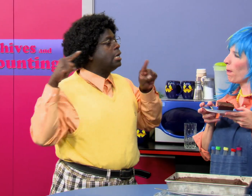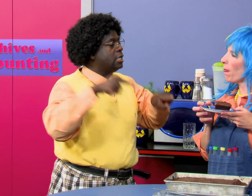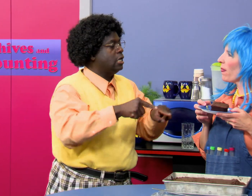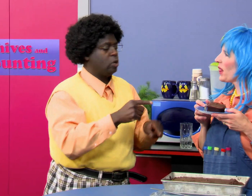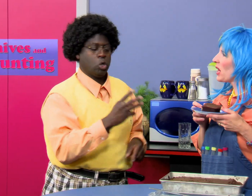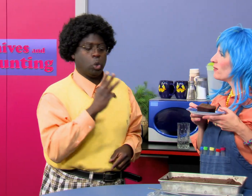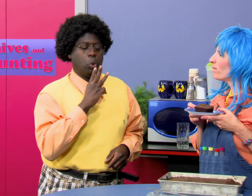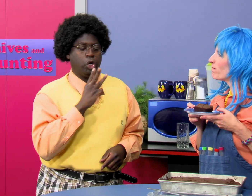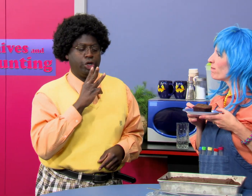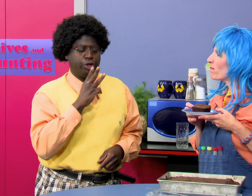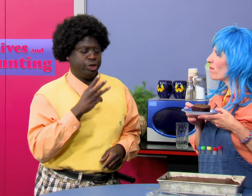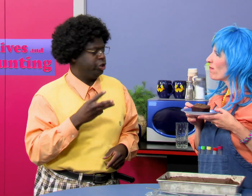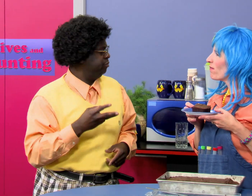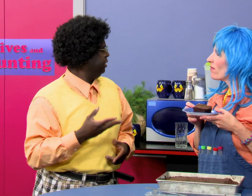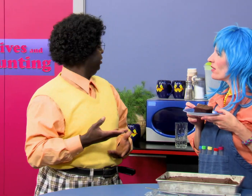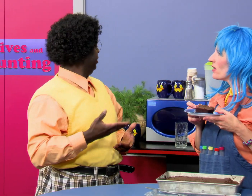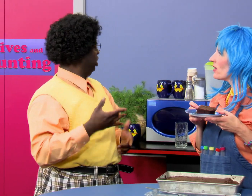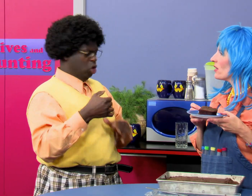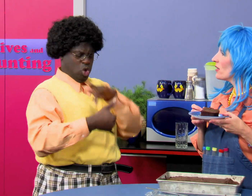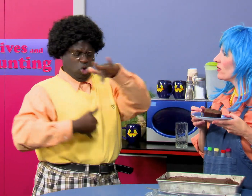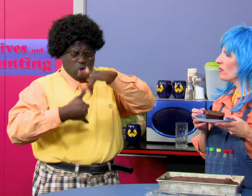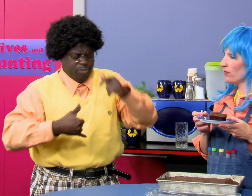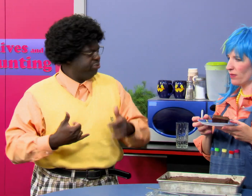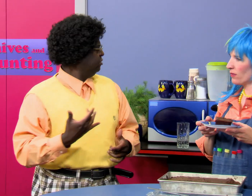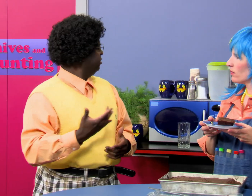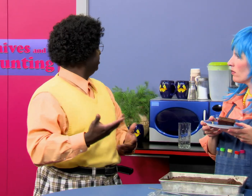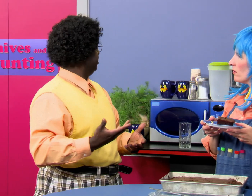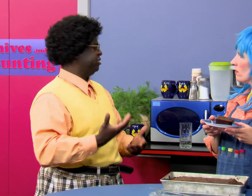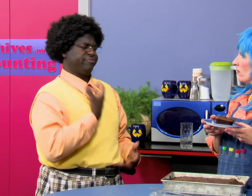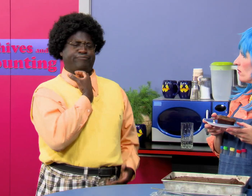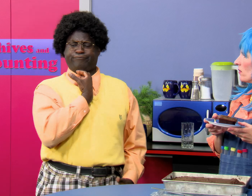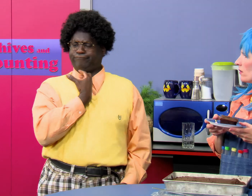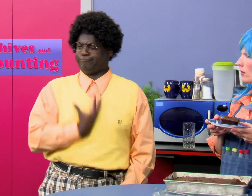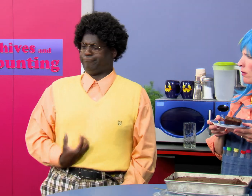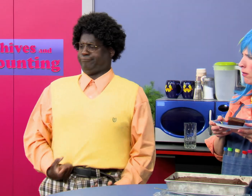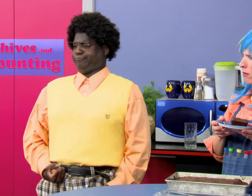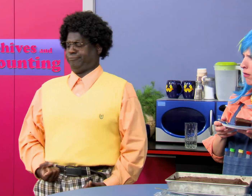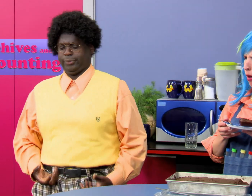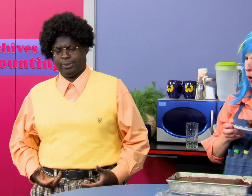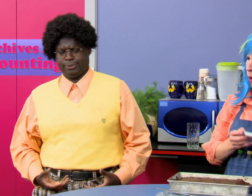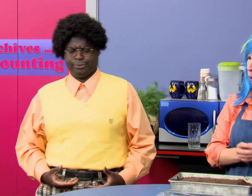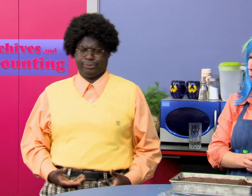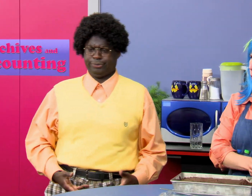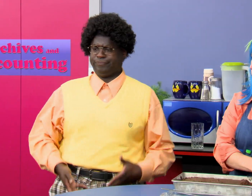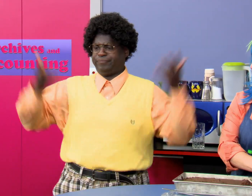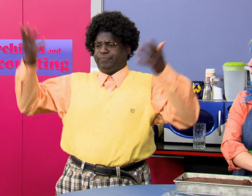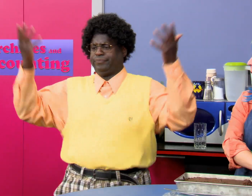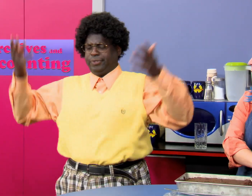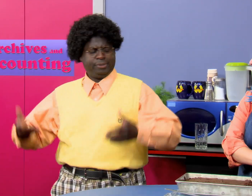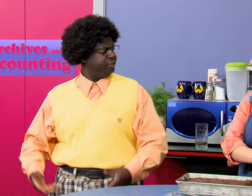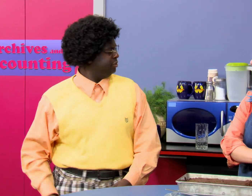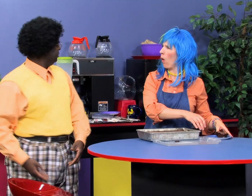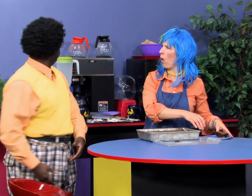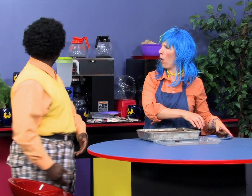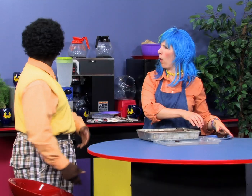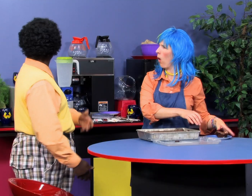I JUST CAME IN HERE FOR SOME WATER, EXCEPT THERE'S NONE IN THE PITCHER. IT'S EMPTY. OOHH.